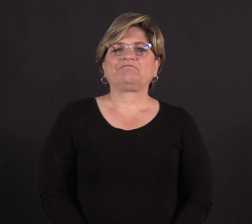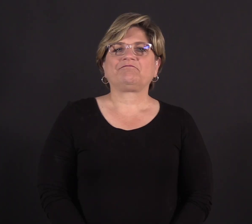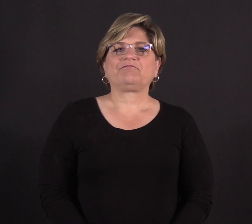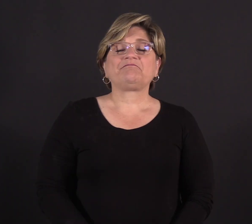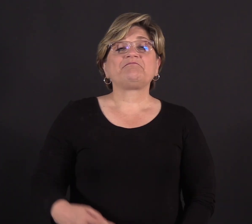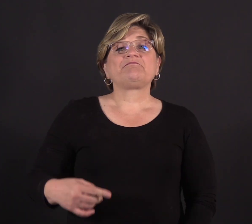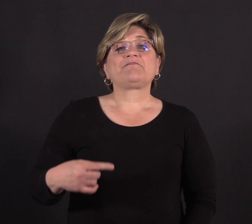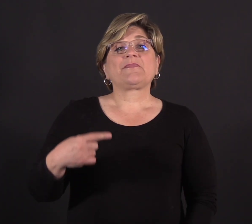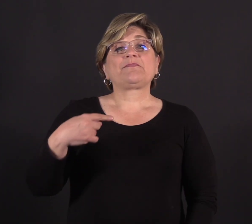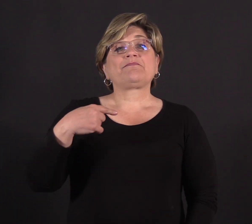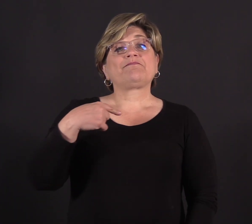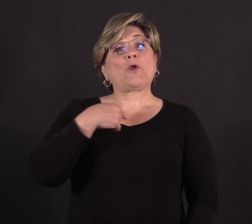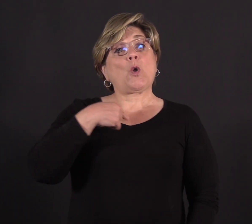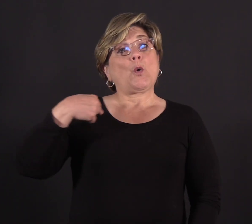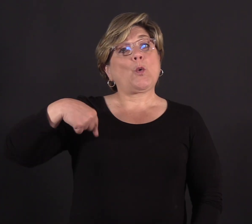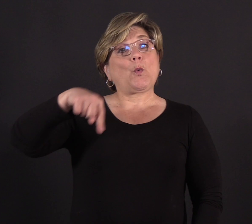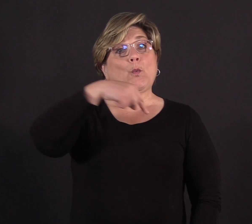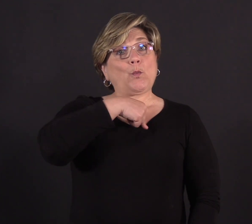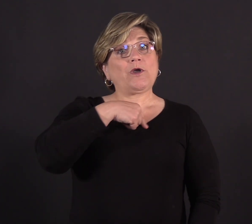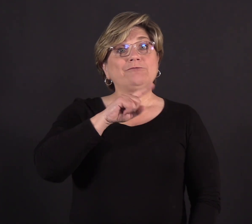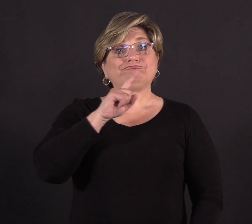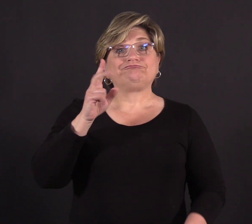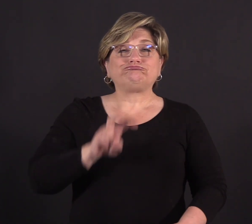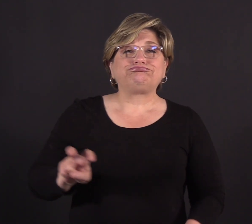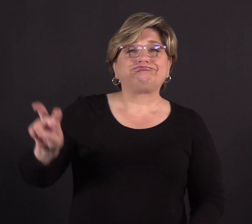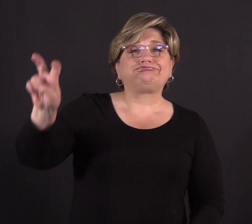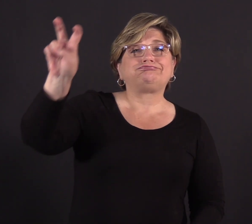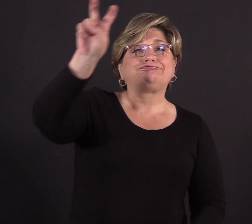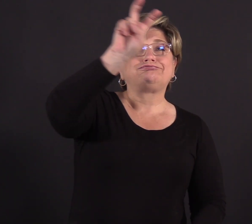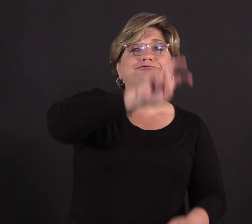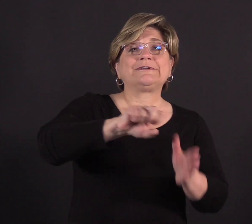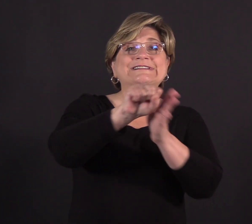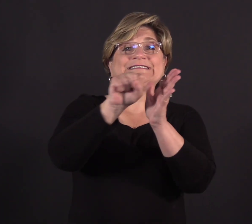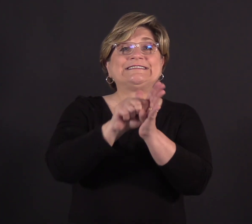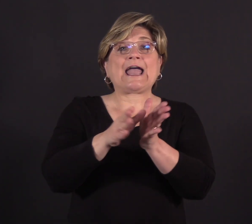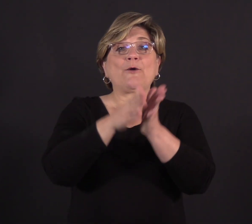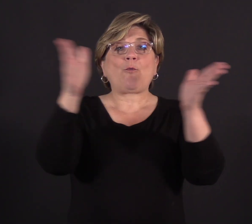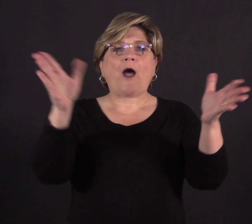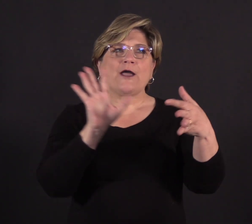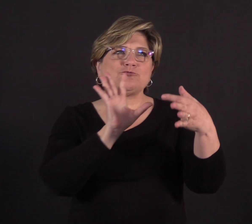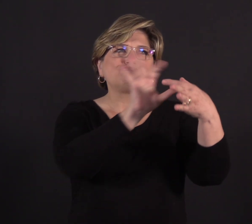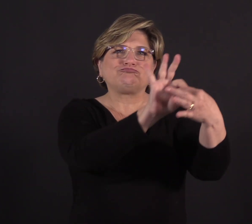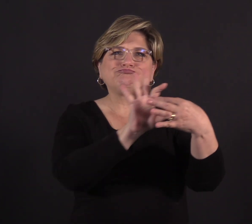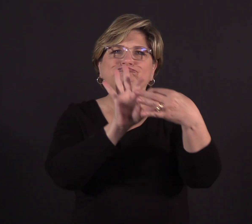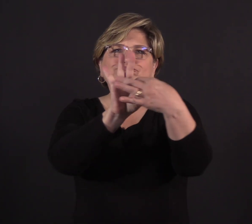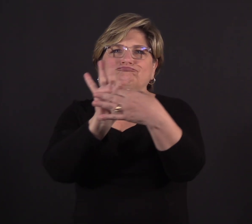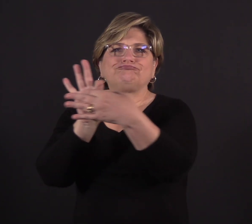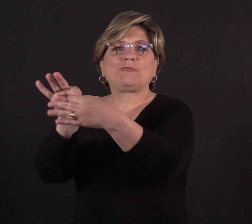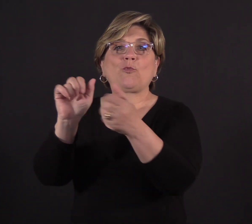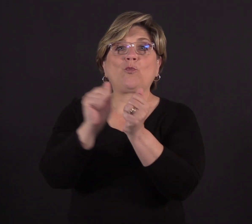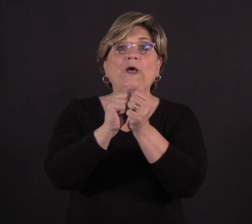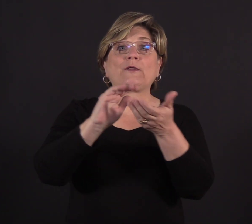We are traveling statewide to connect with community members.